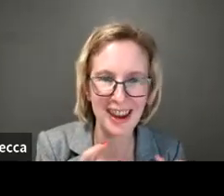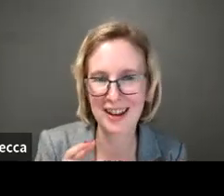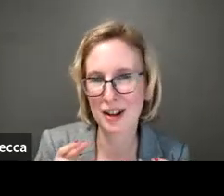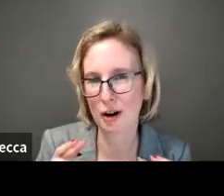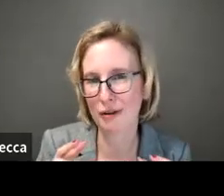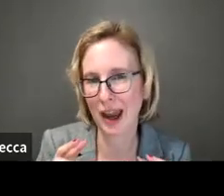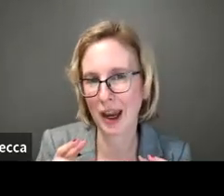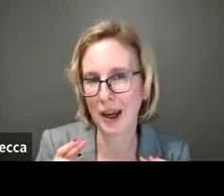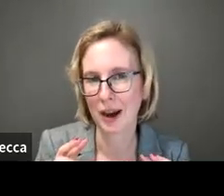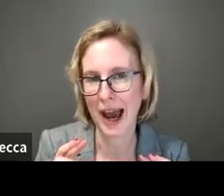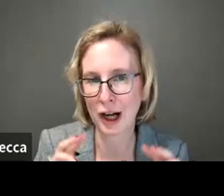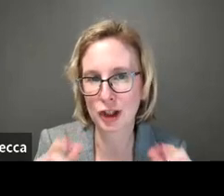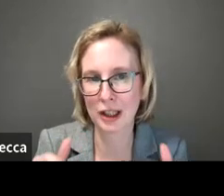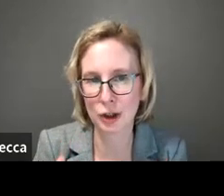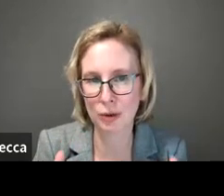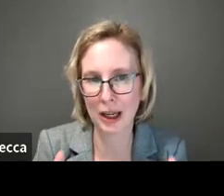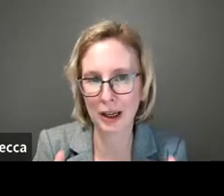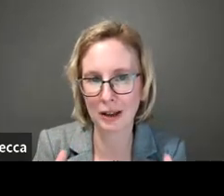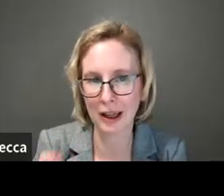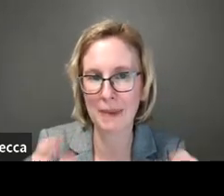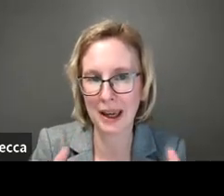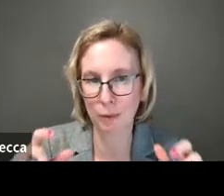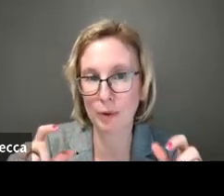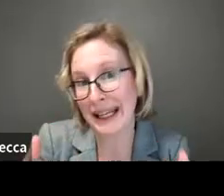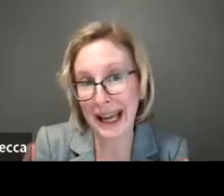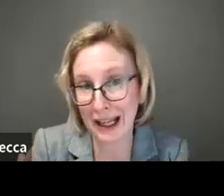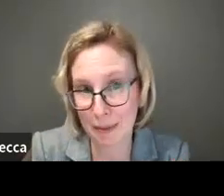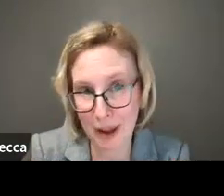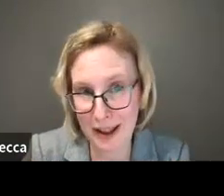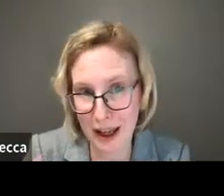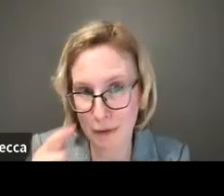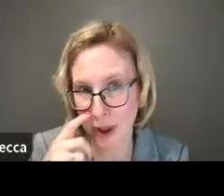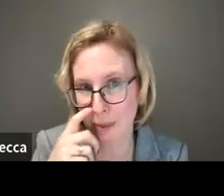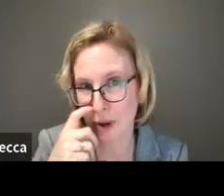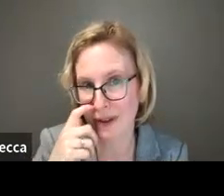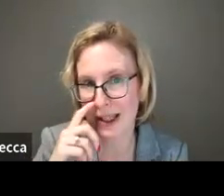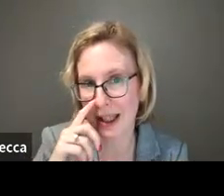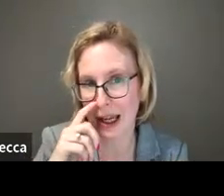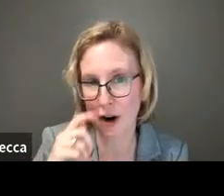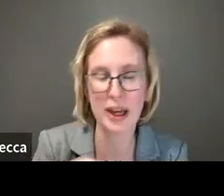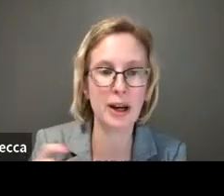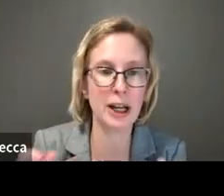things? Are they actually doing like make remediating some things that they've created previously? Are they creating